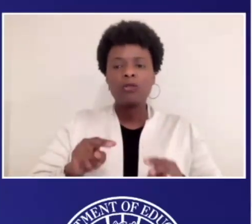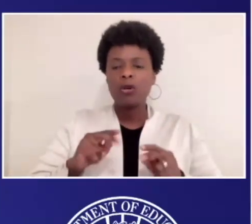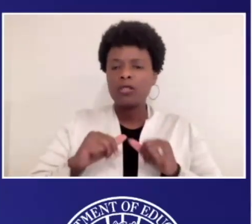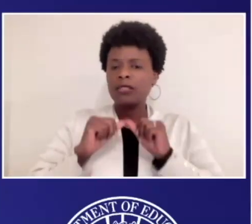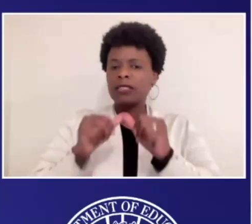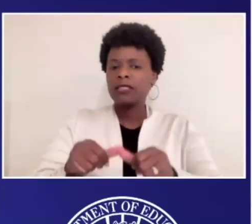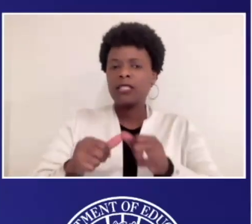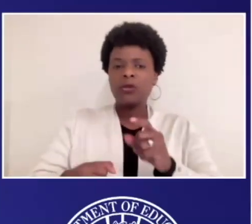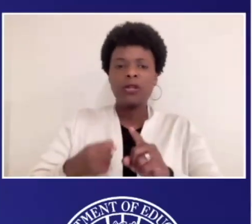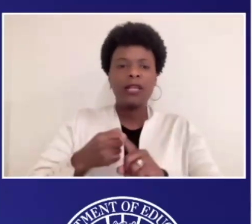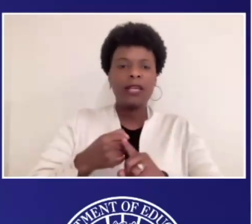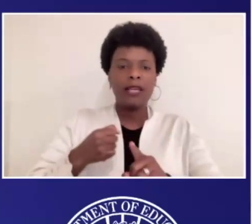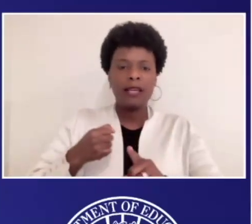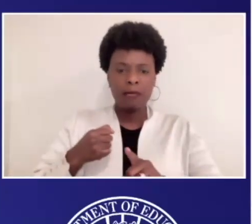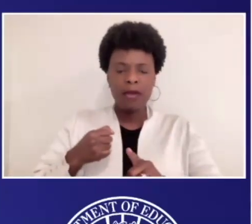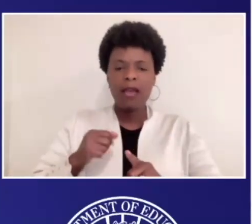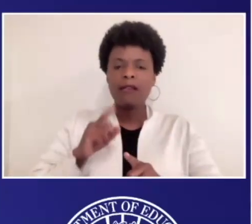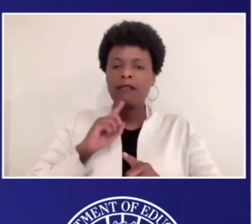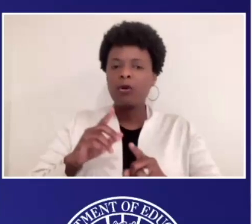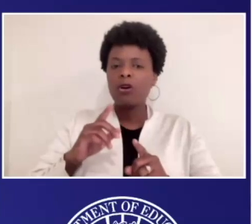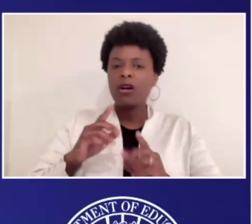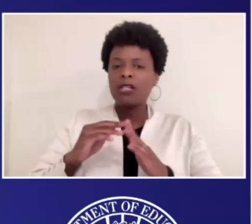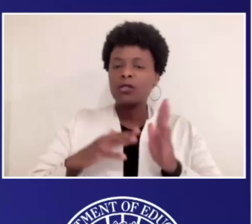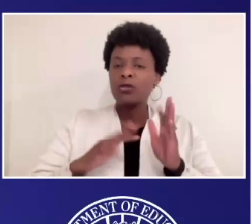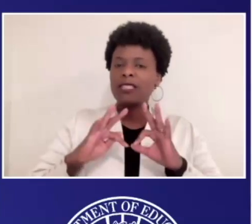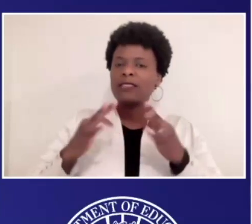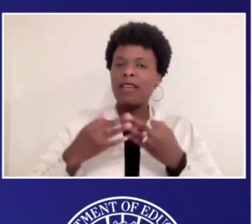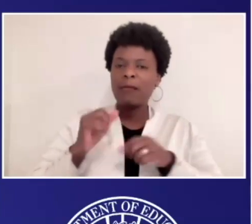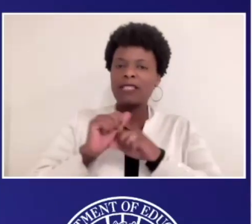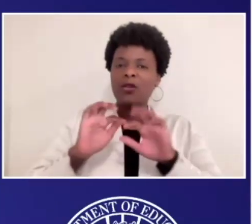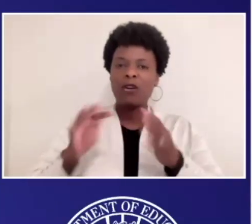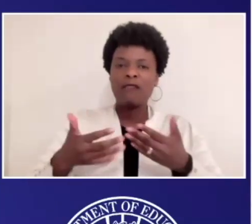students, our families, and the workforce for years to come ahead. Thank you.